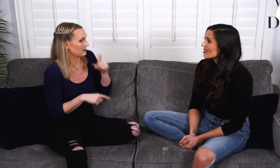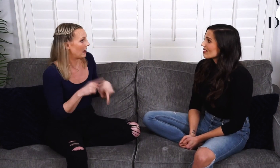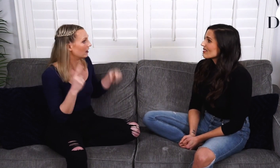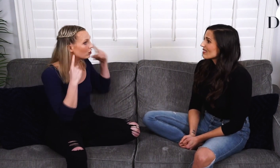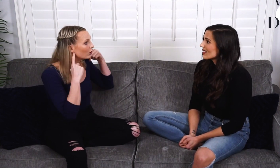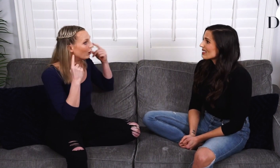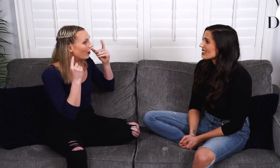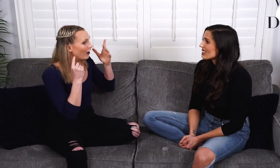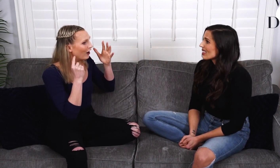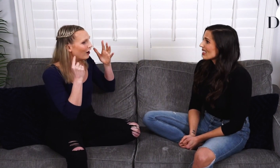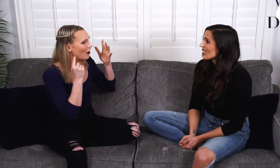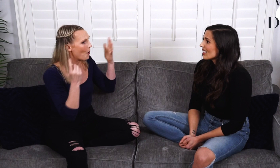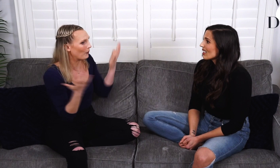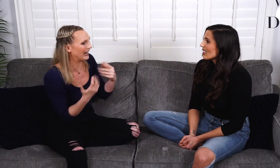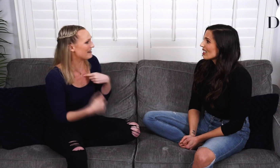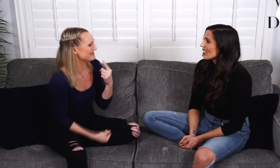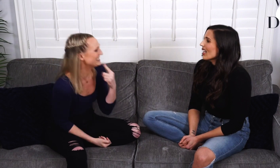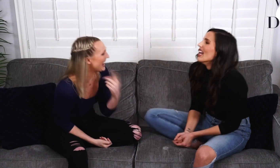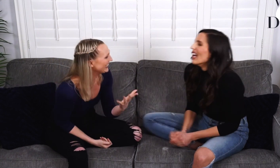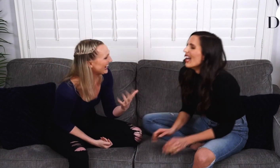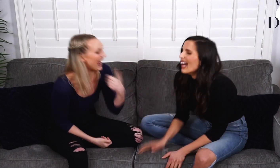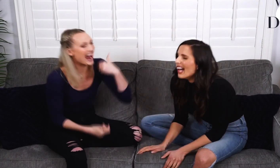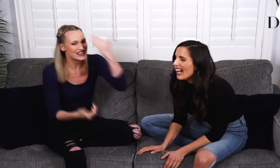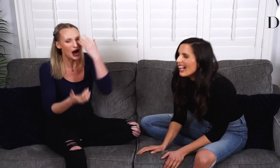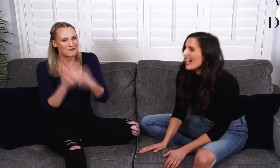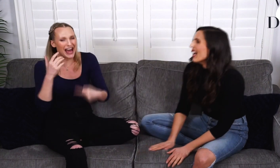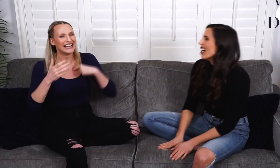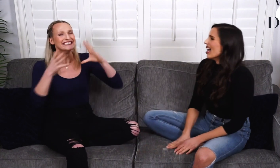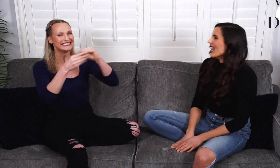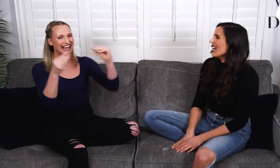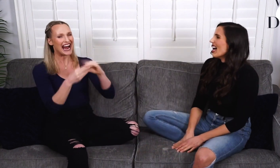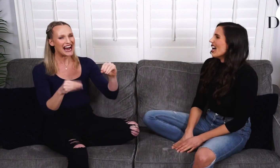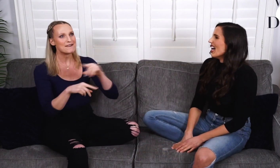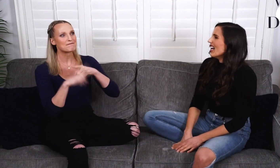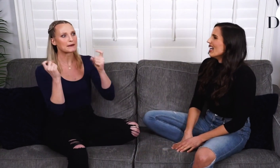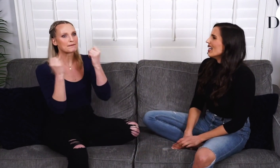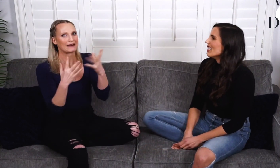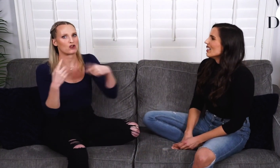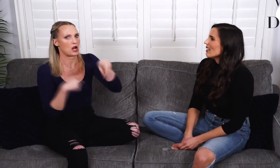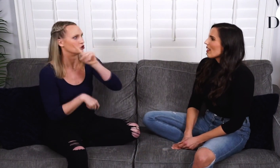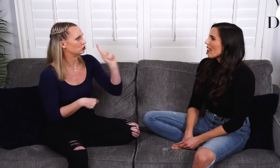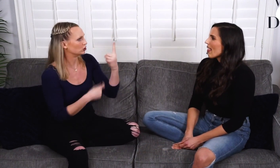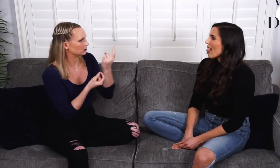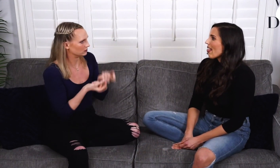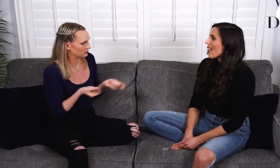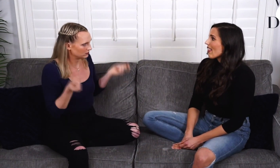I can't hear what I'm saying. I mean I know what I'm saying, but a lot of you guys just you know